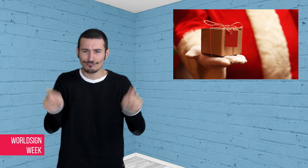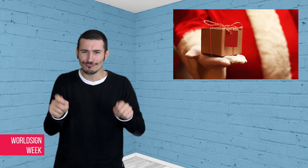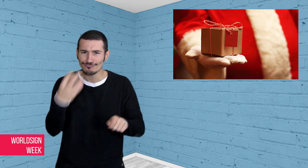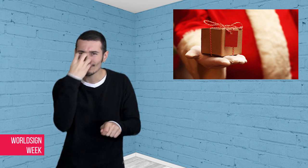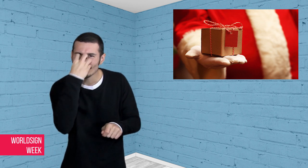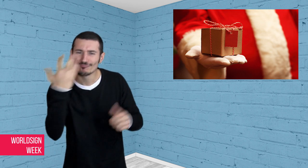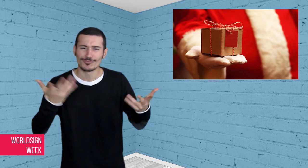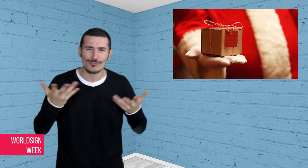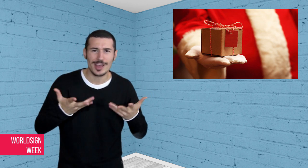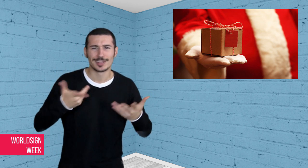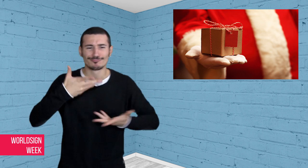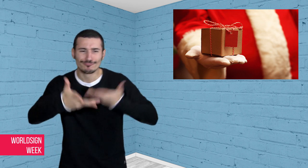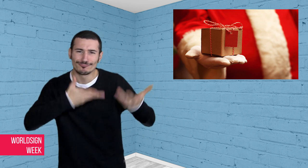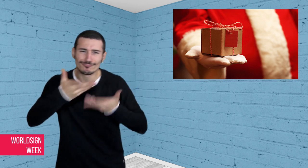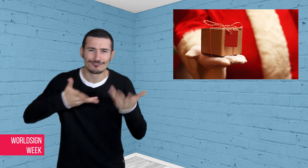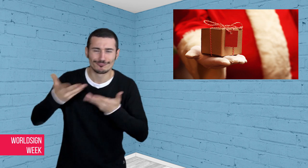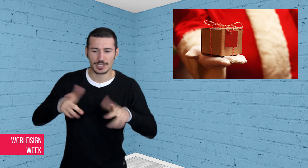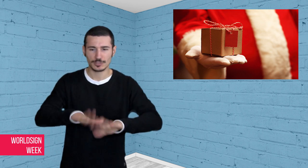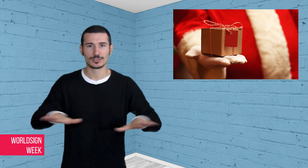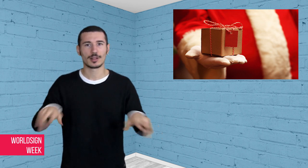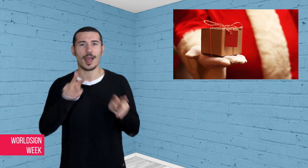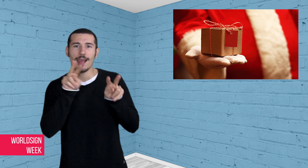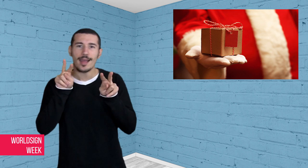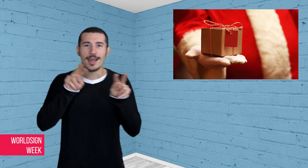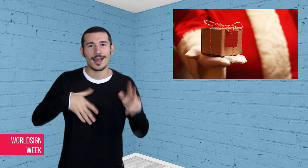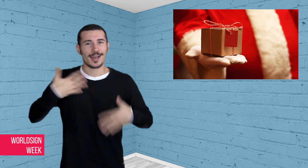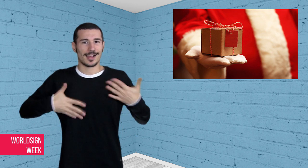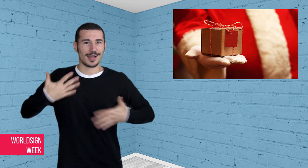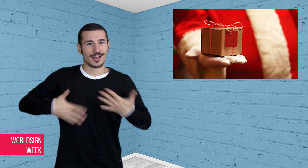her thoughts directly and openly,